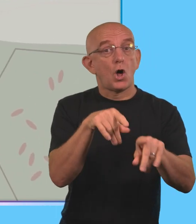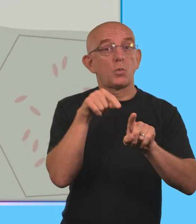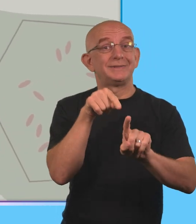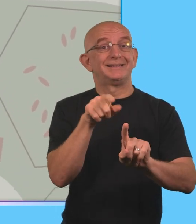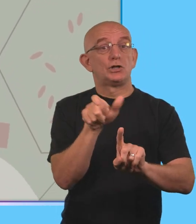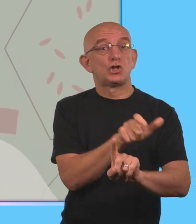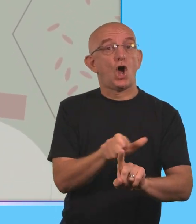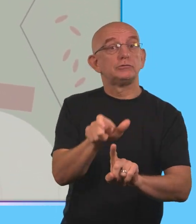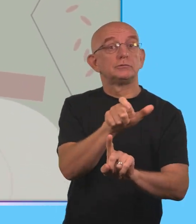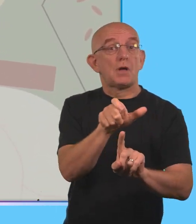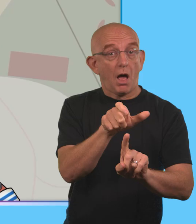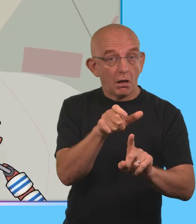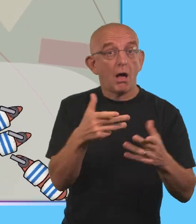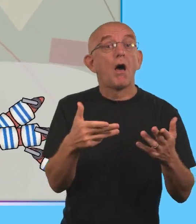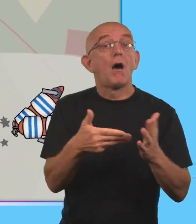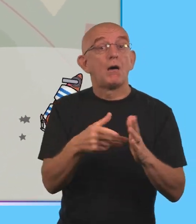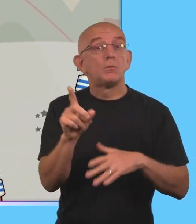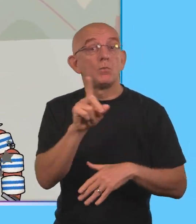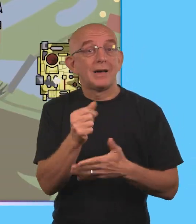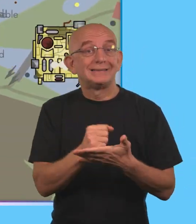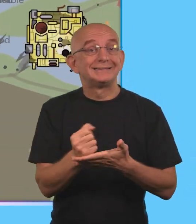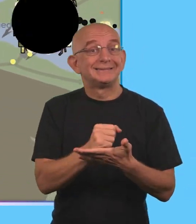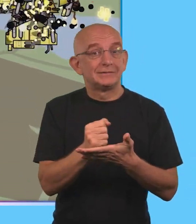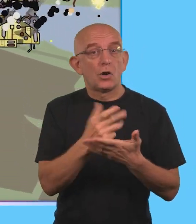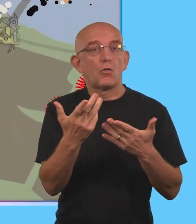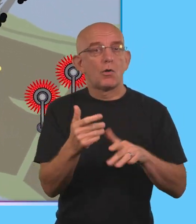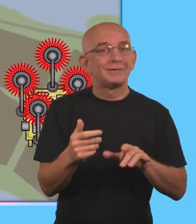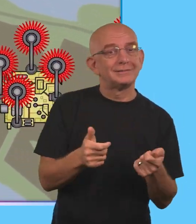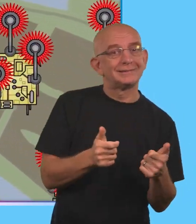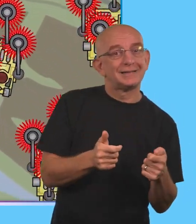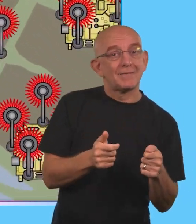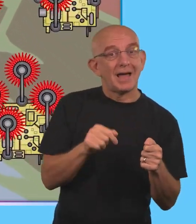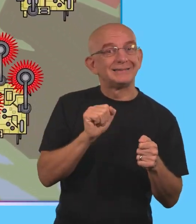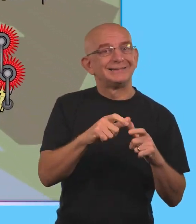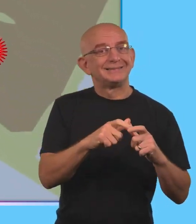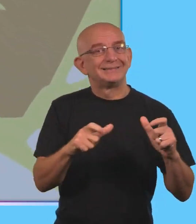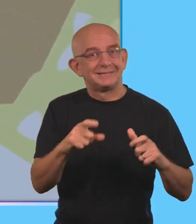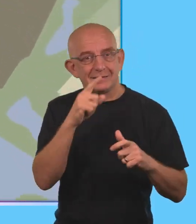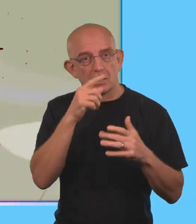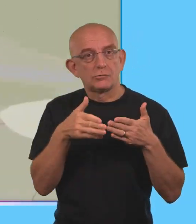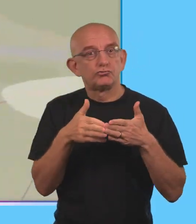Finally, you can use either stick or the D-pad on your controller to control the ship.